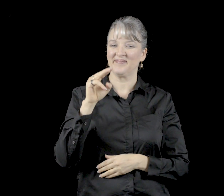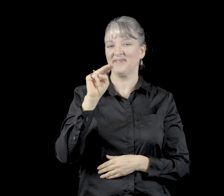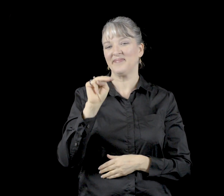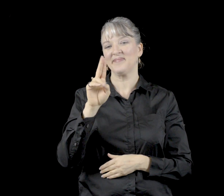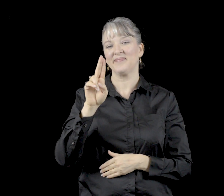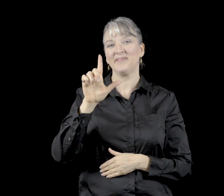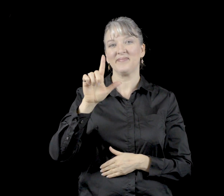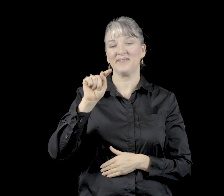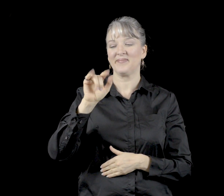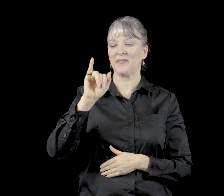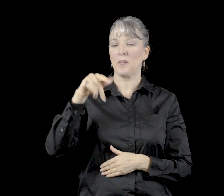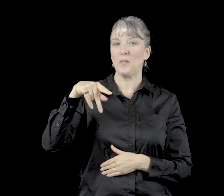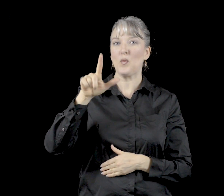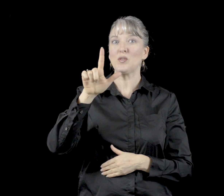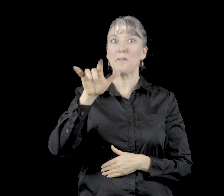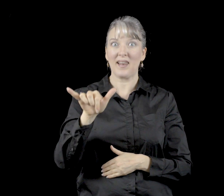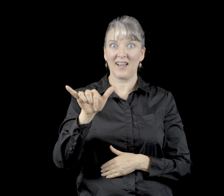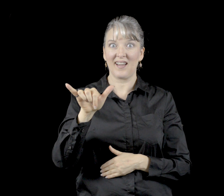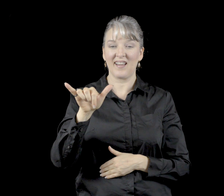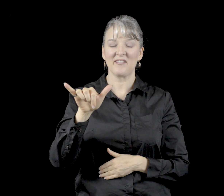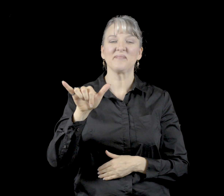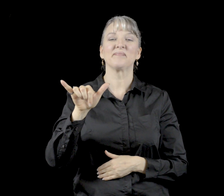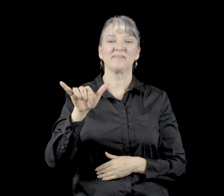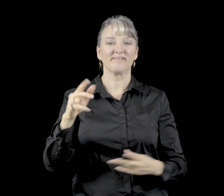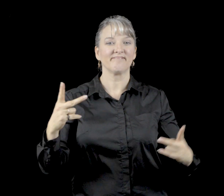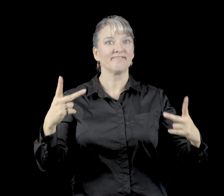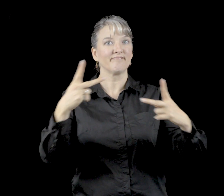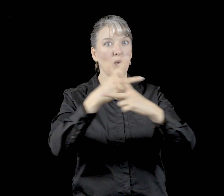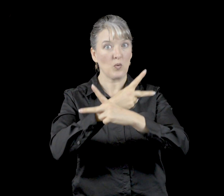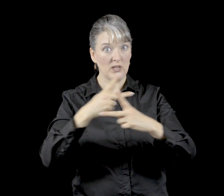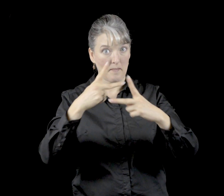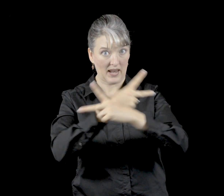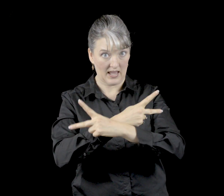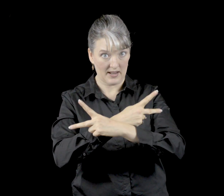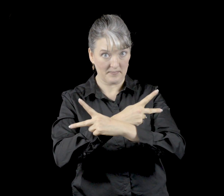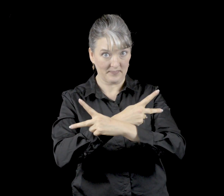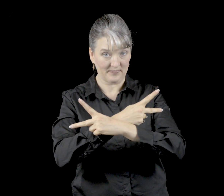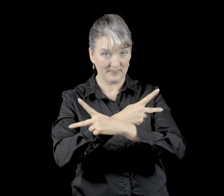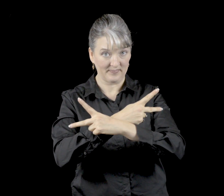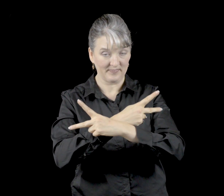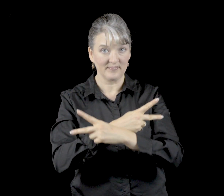M-U-L-T-I-P-L-Y Multiply